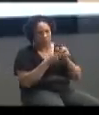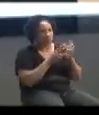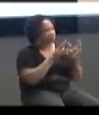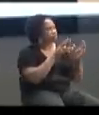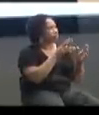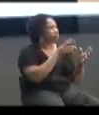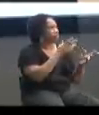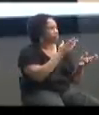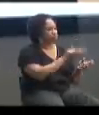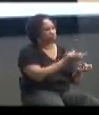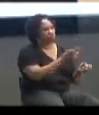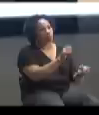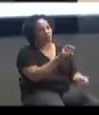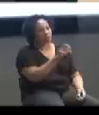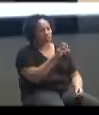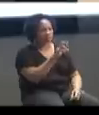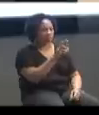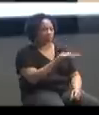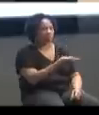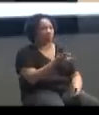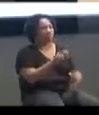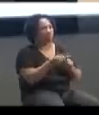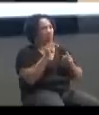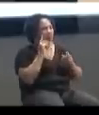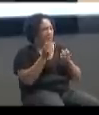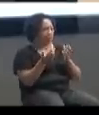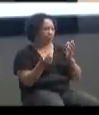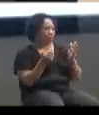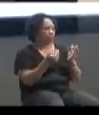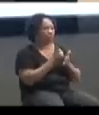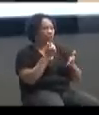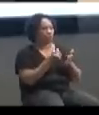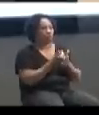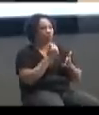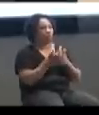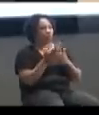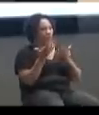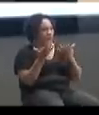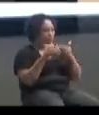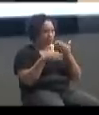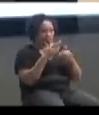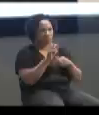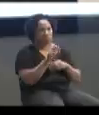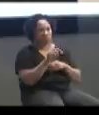AS RENEWABLE AND CLEAN ENERGY. IN FACT, OUR ADMINISTRATOR HAS TAKEN OUR AGENCY'S MISSION ONE